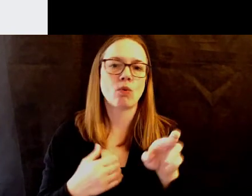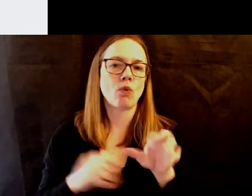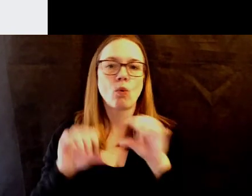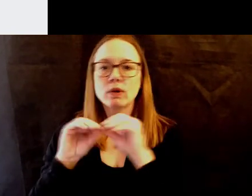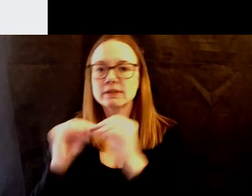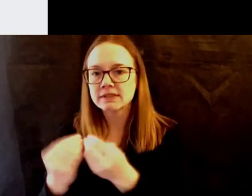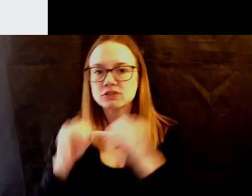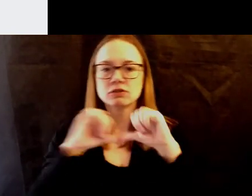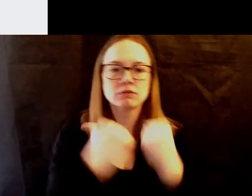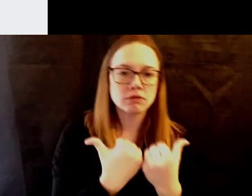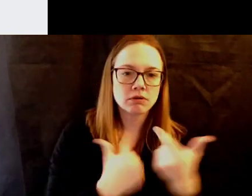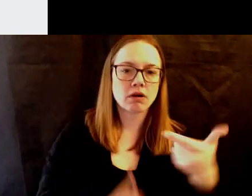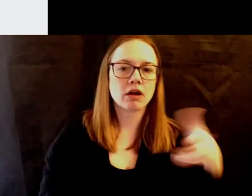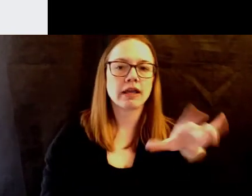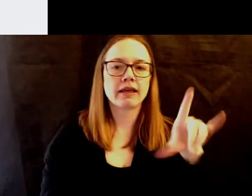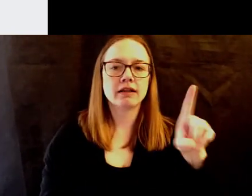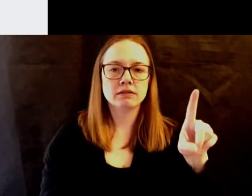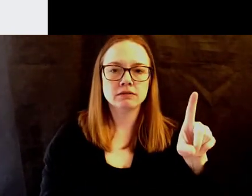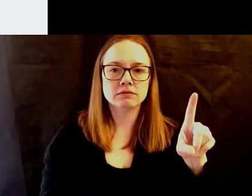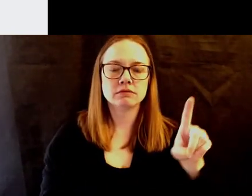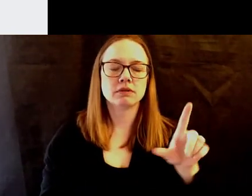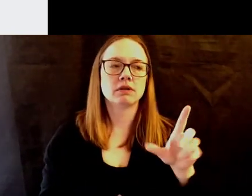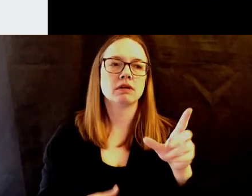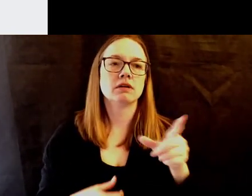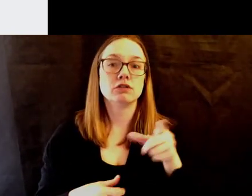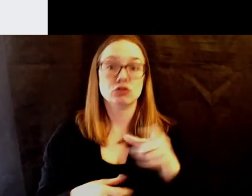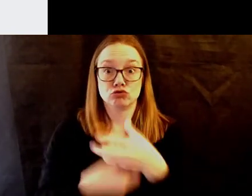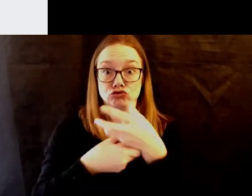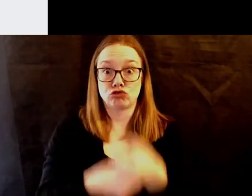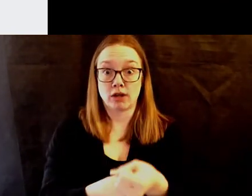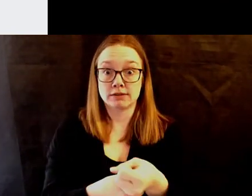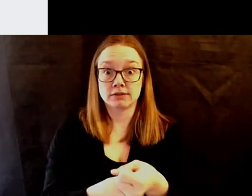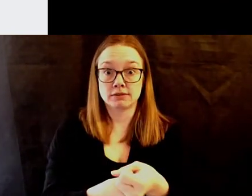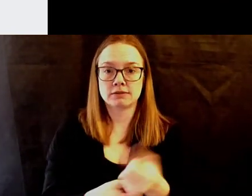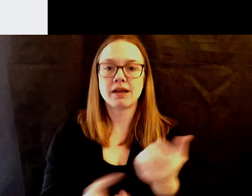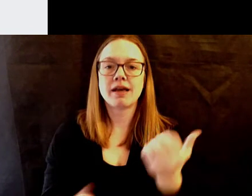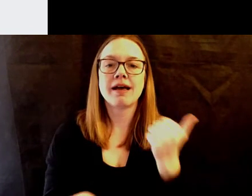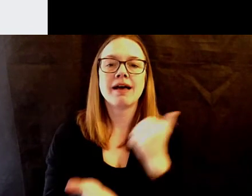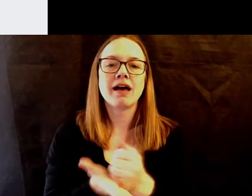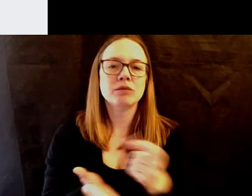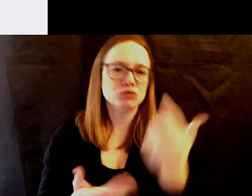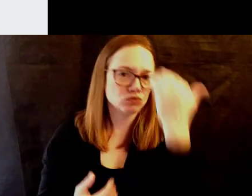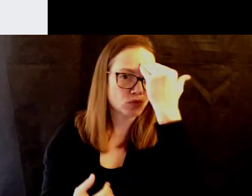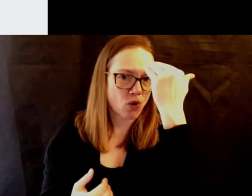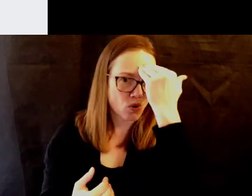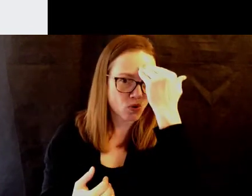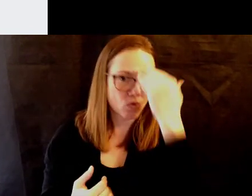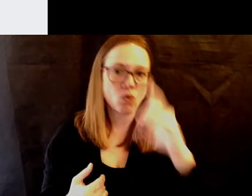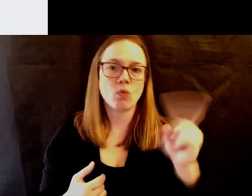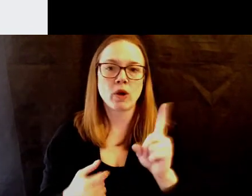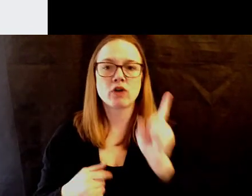and really help you know exactly where you need to be and when. Just staying flexible as a respond to that.